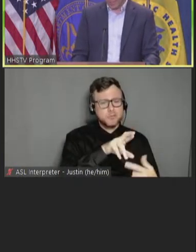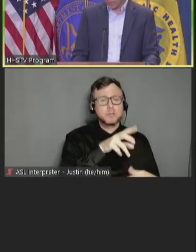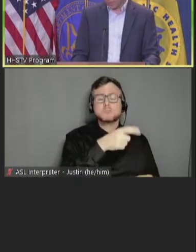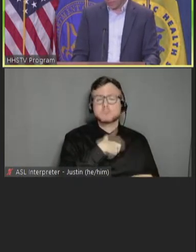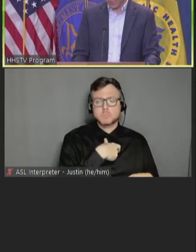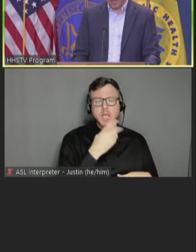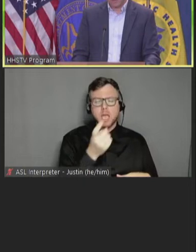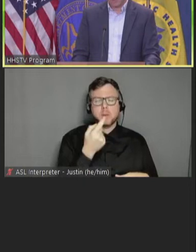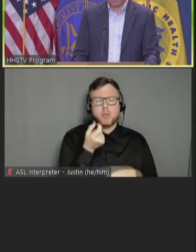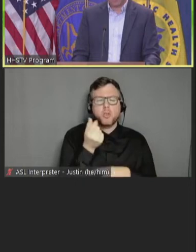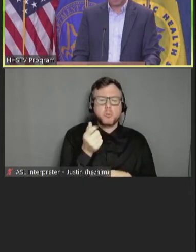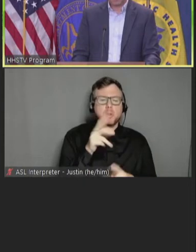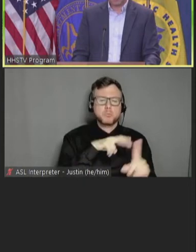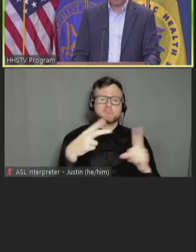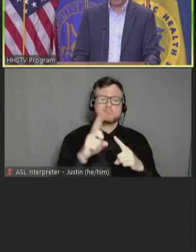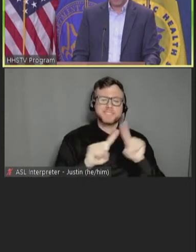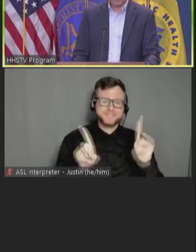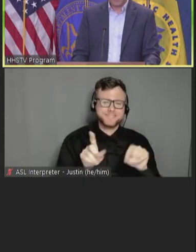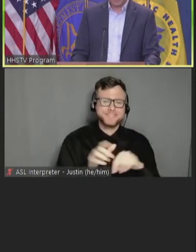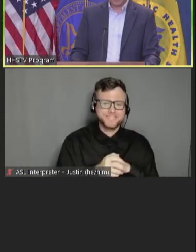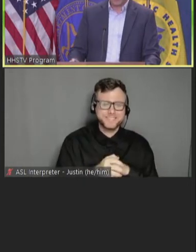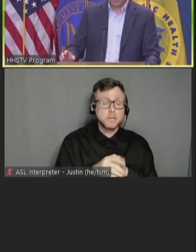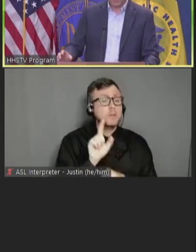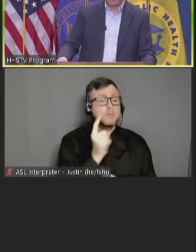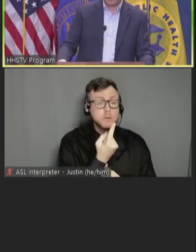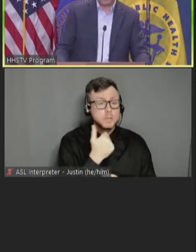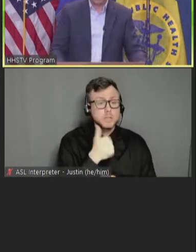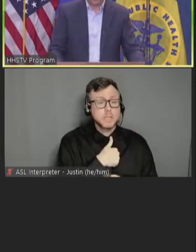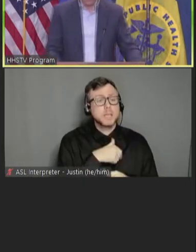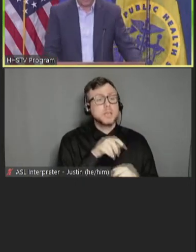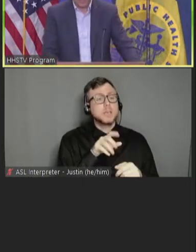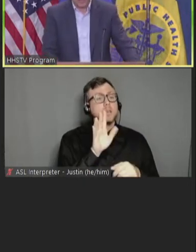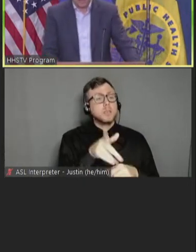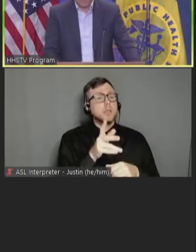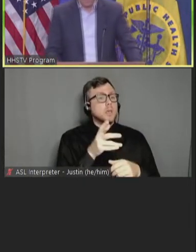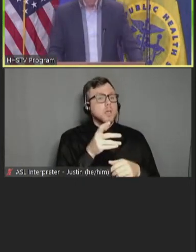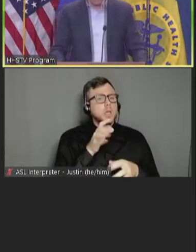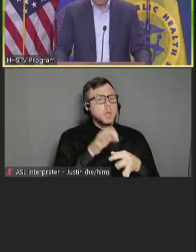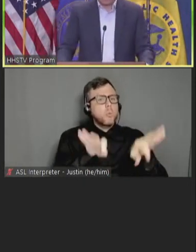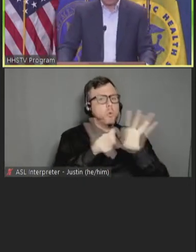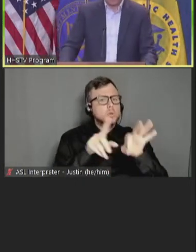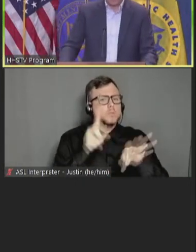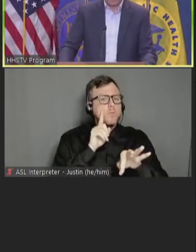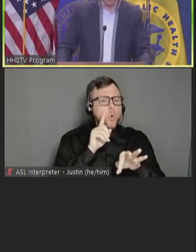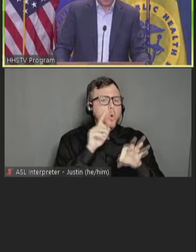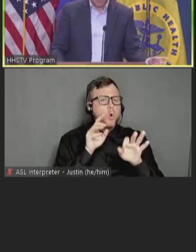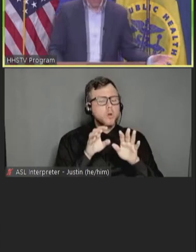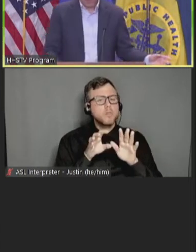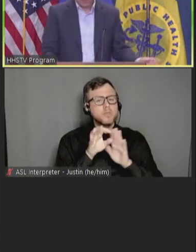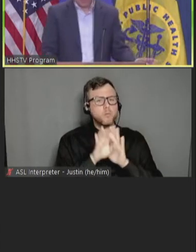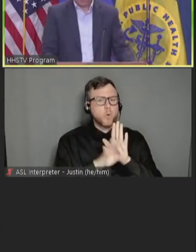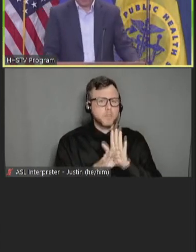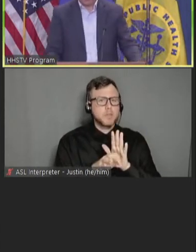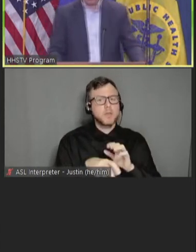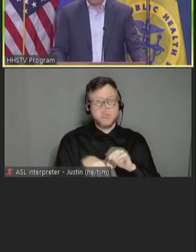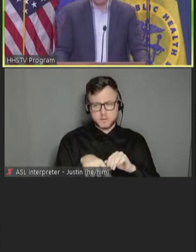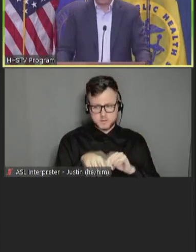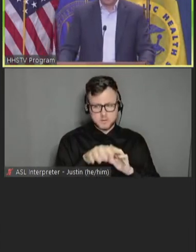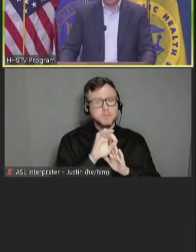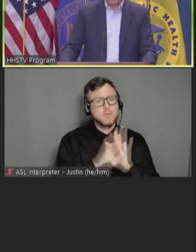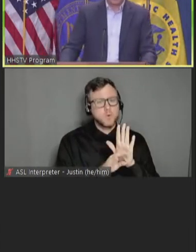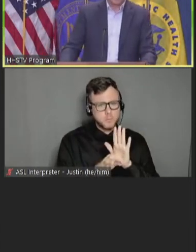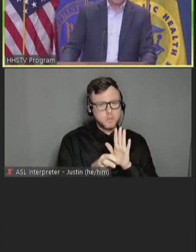So first off, the importance of formulation. And thanks again Kentner for a plug on this. We